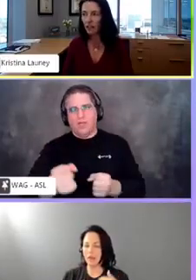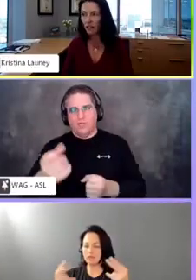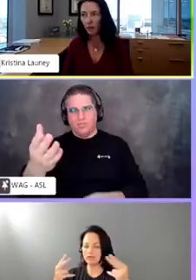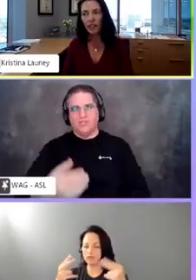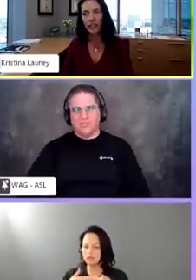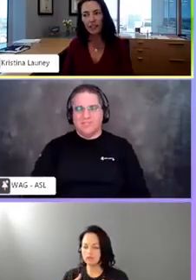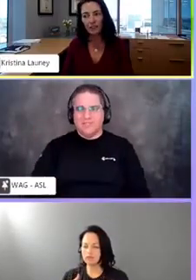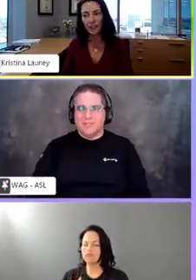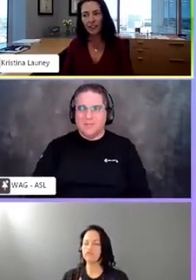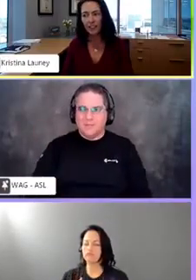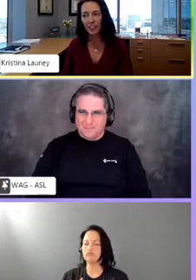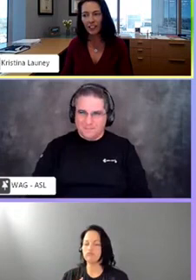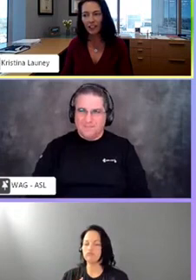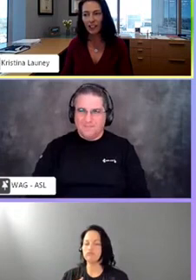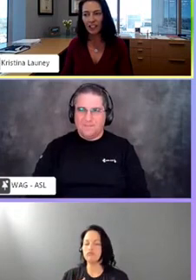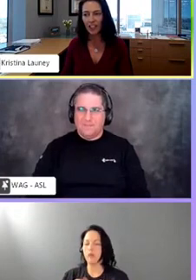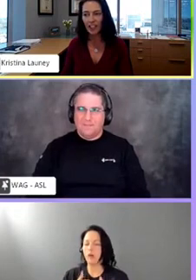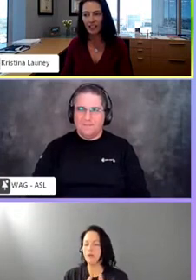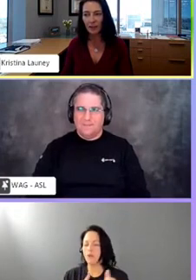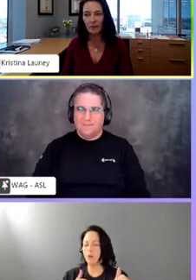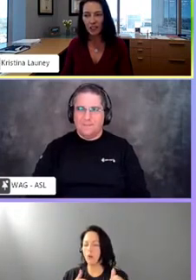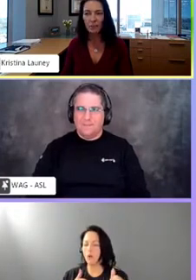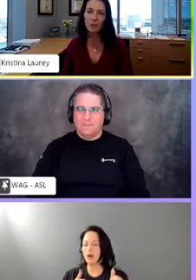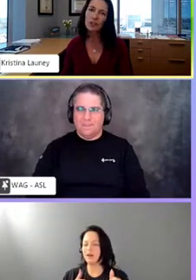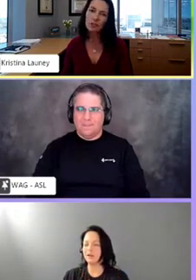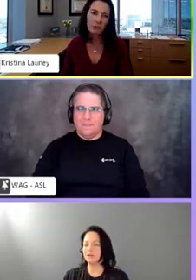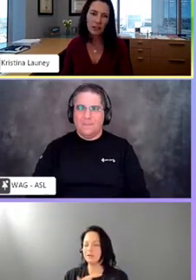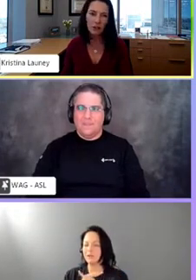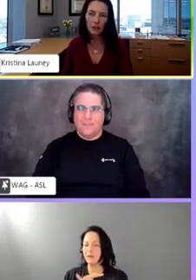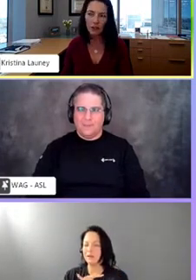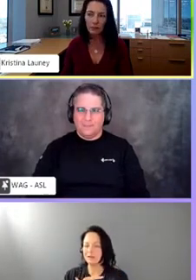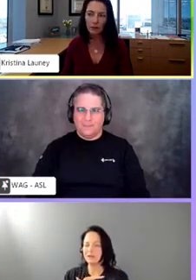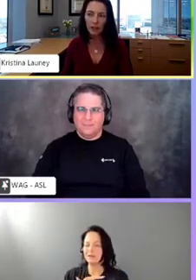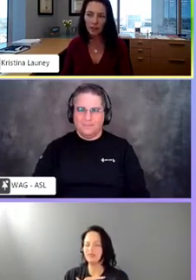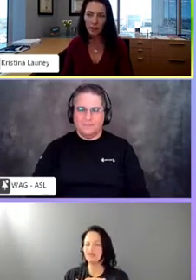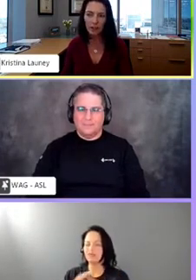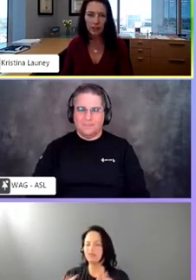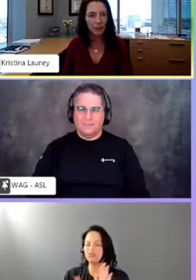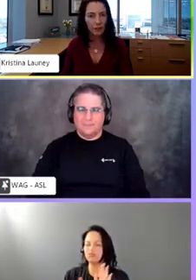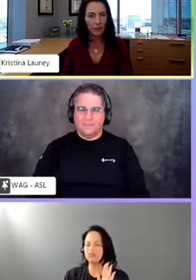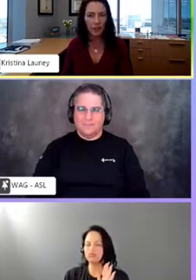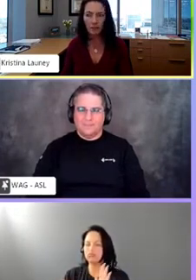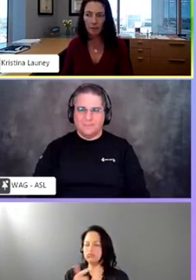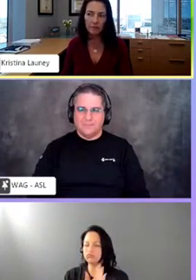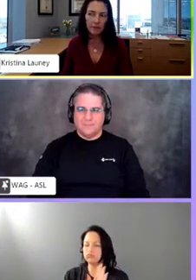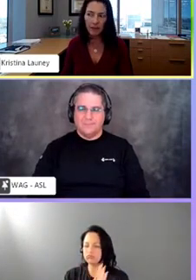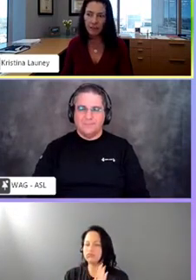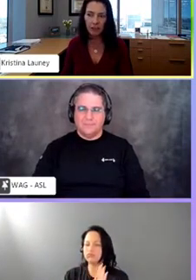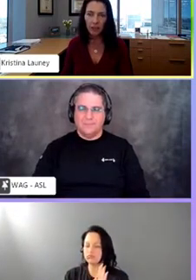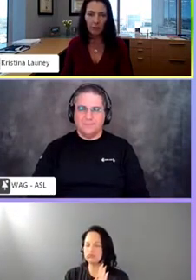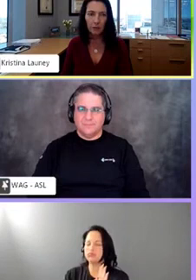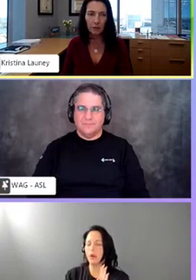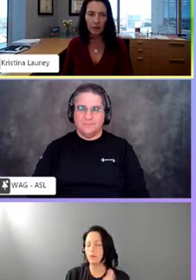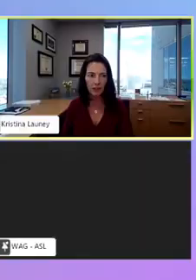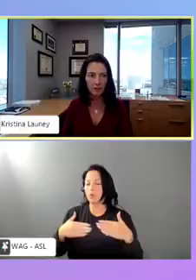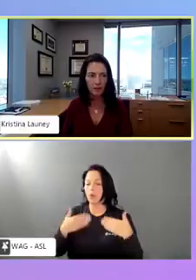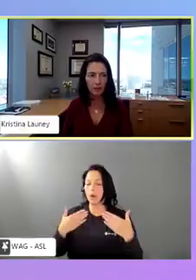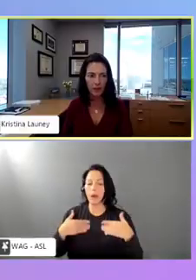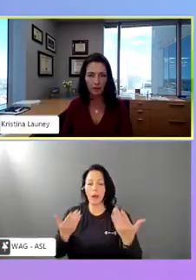let you know that when you get the deck, the last couple of slides are these strategies for avoiding in